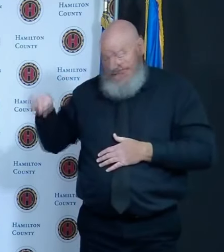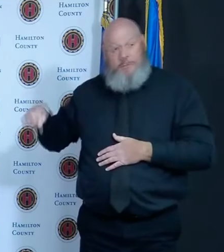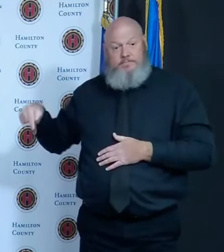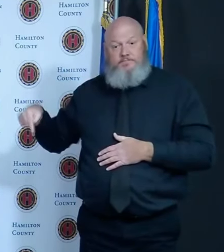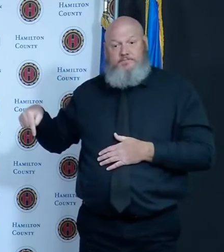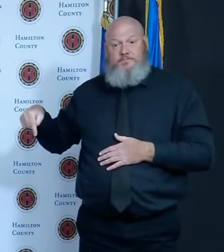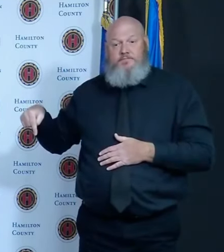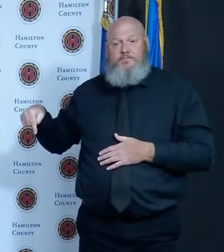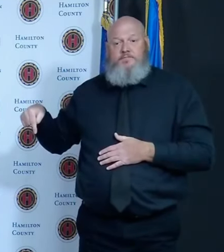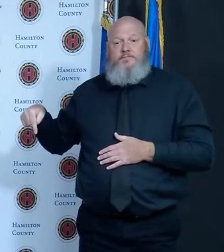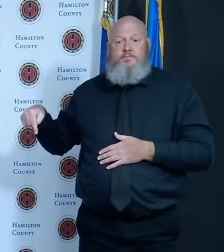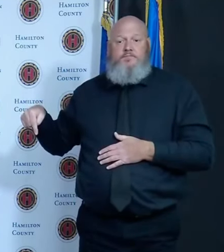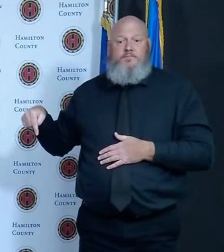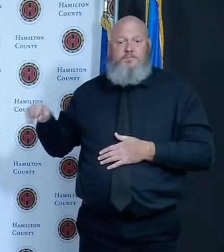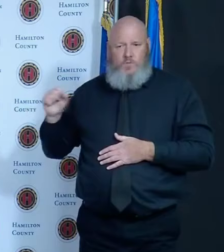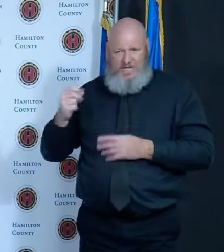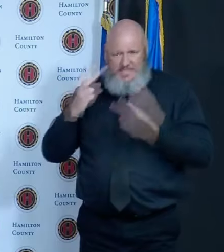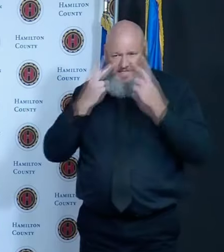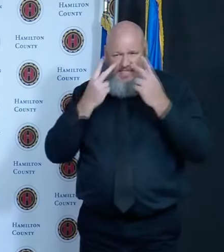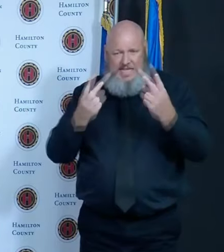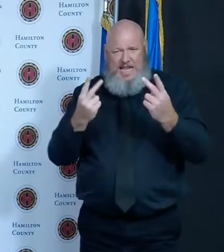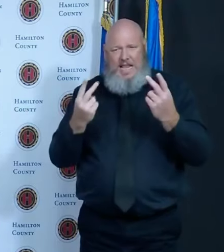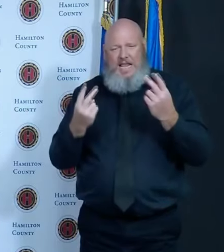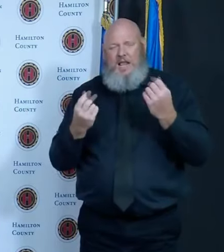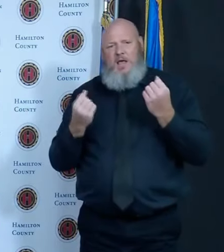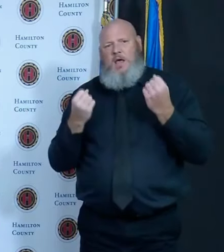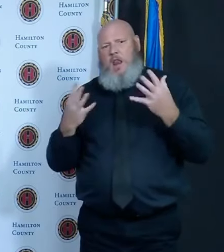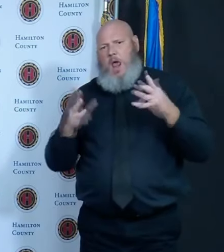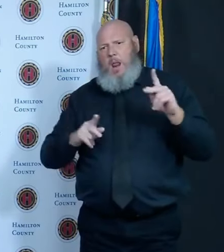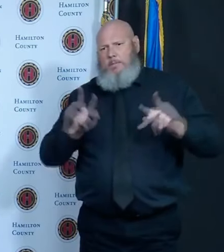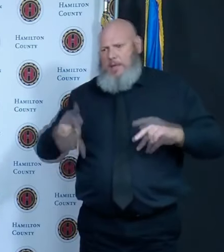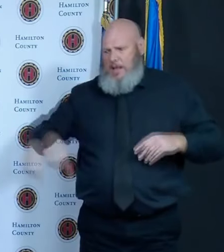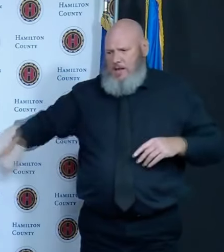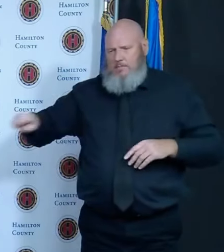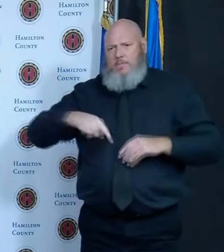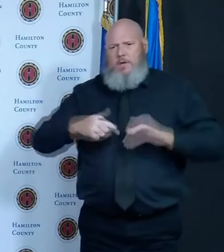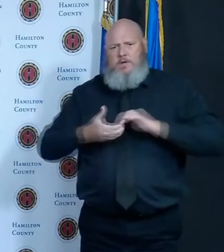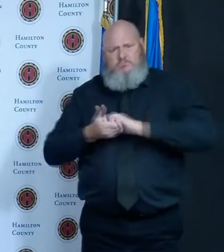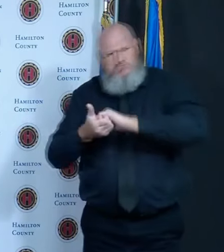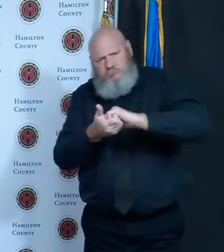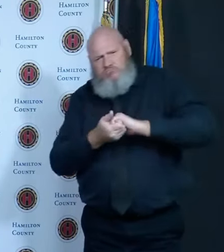our banks who bounded together to say we will get as much PPP money into the